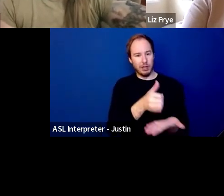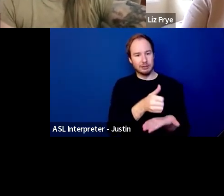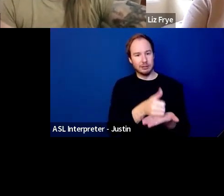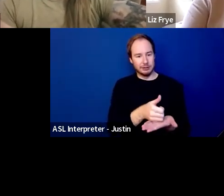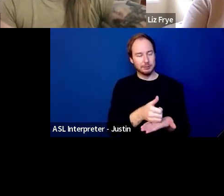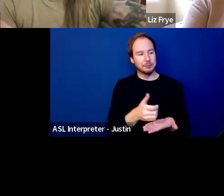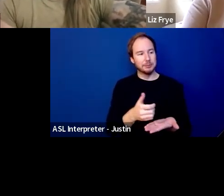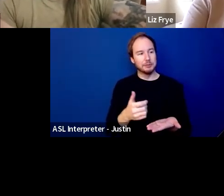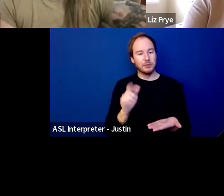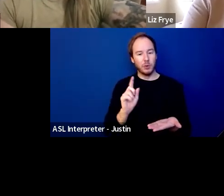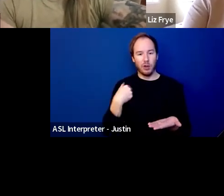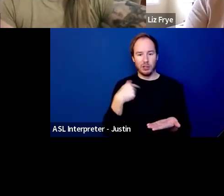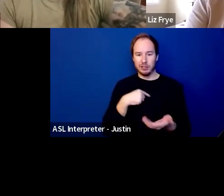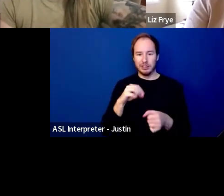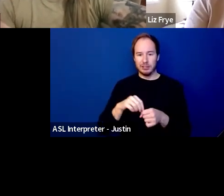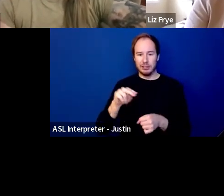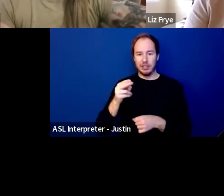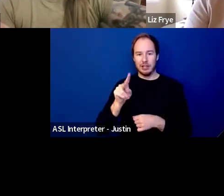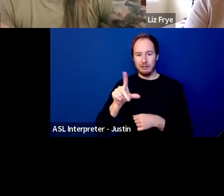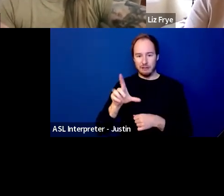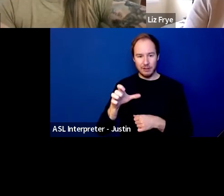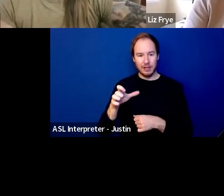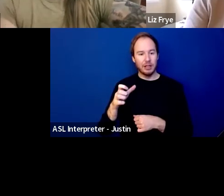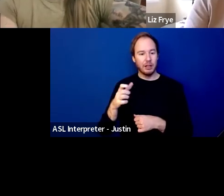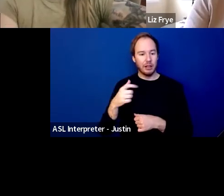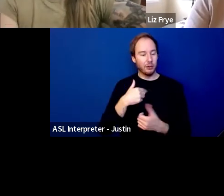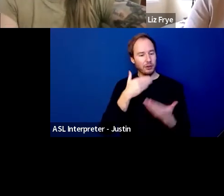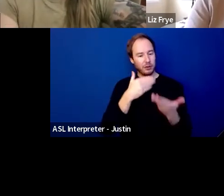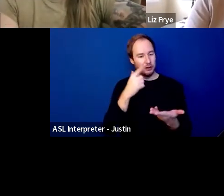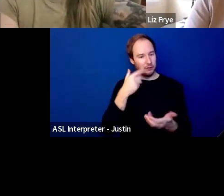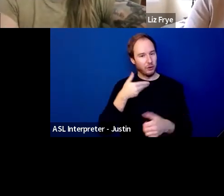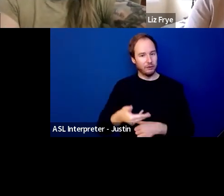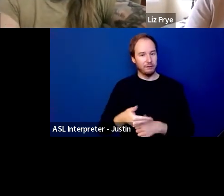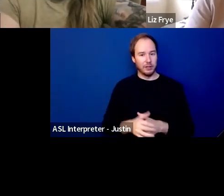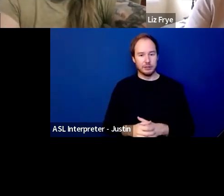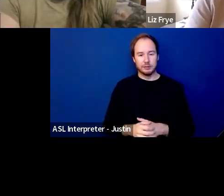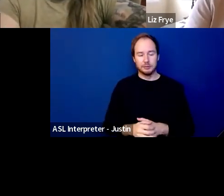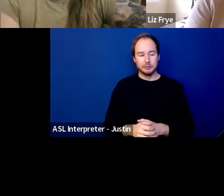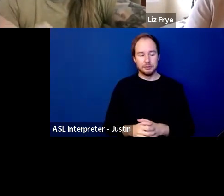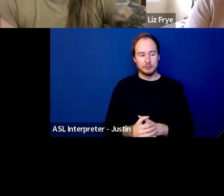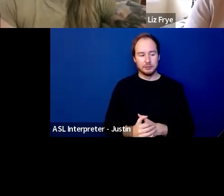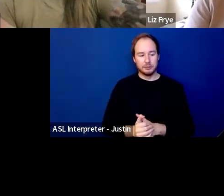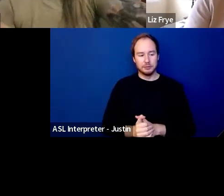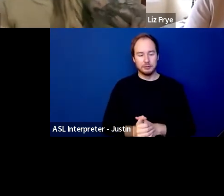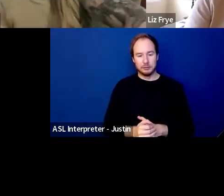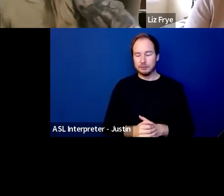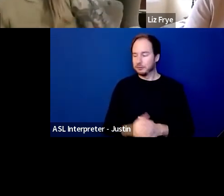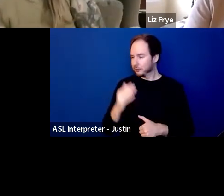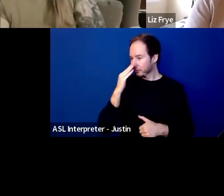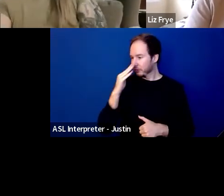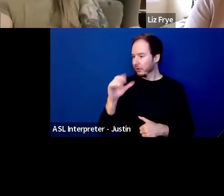And I can't wait to be on this panel. Thanks again for having me. Thanks so much, Ashley.